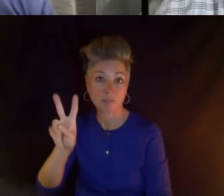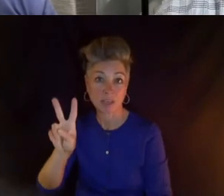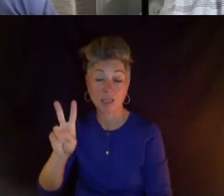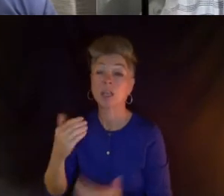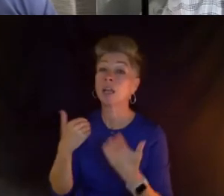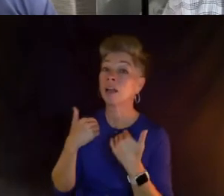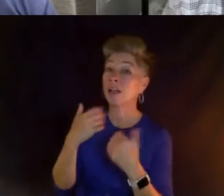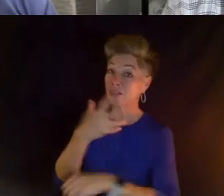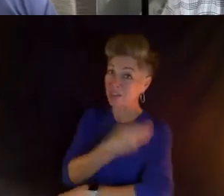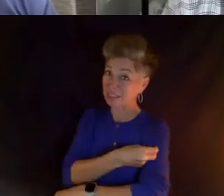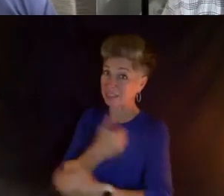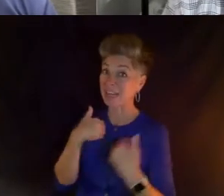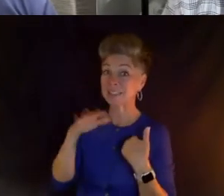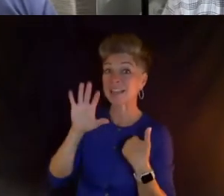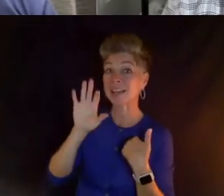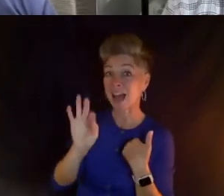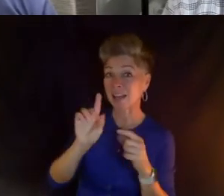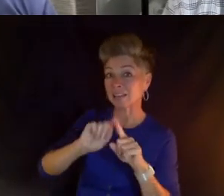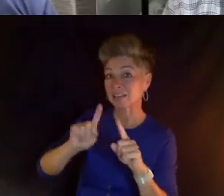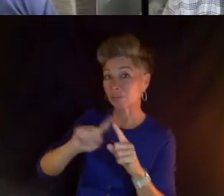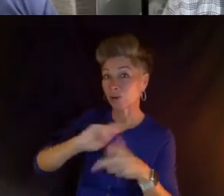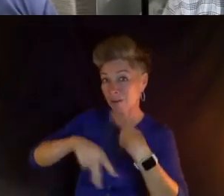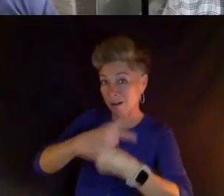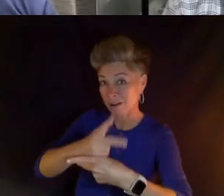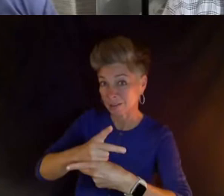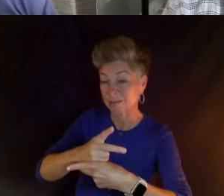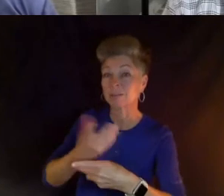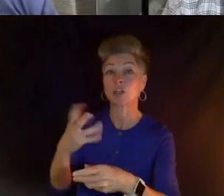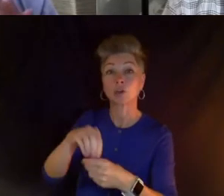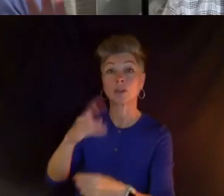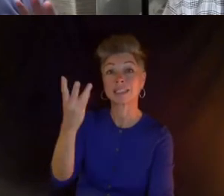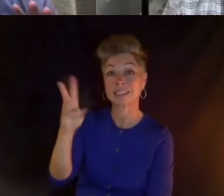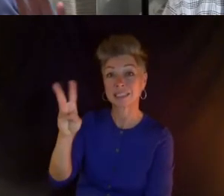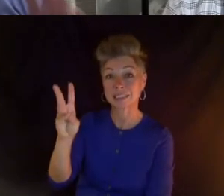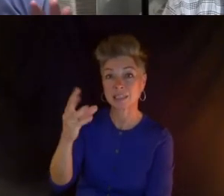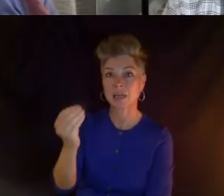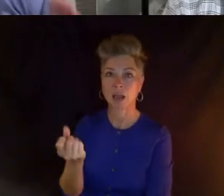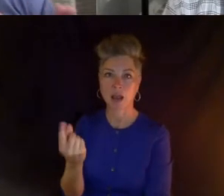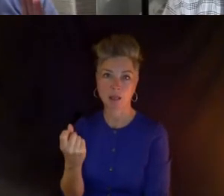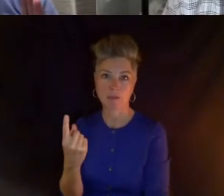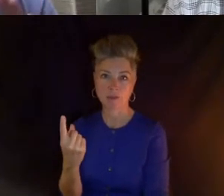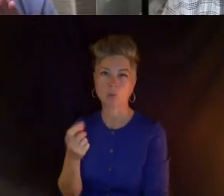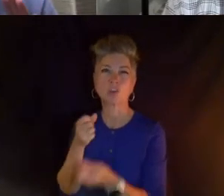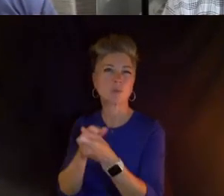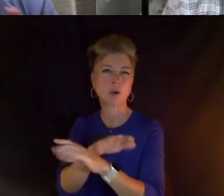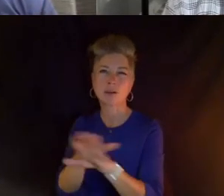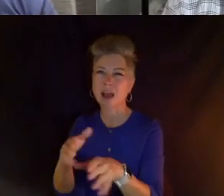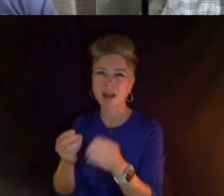including strain 16 and 11 that help support not getting warts. So six and 11 are the ones that typically